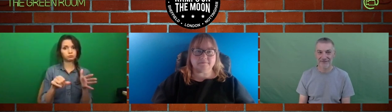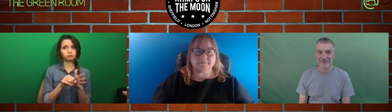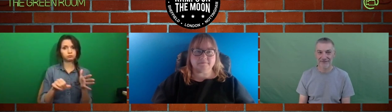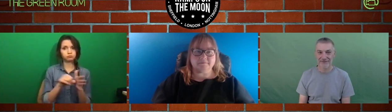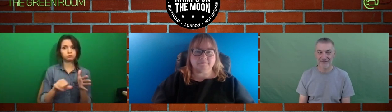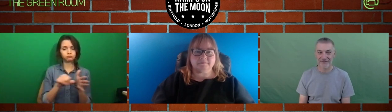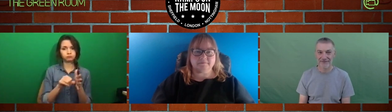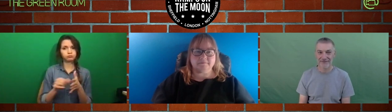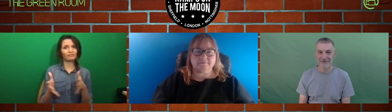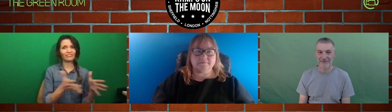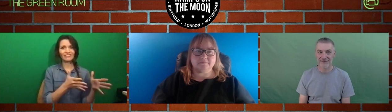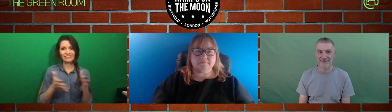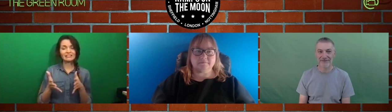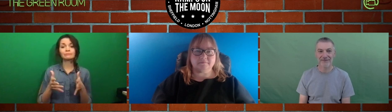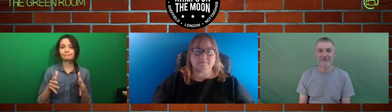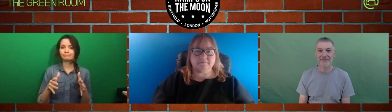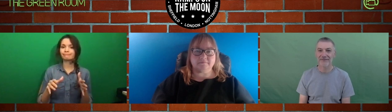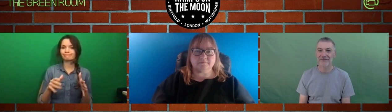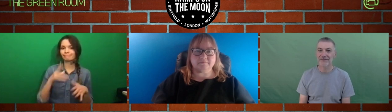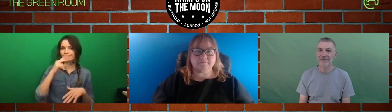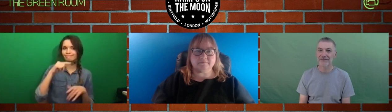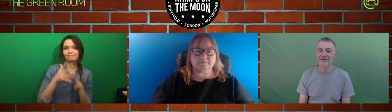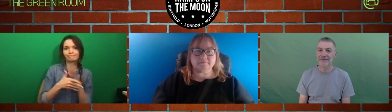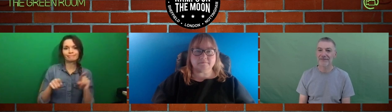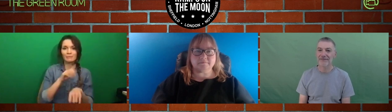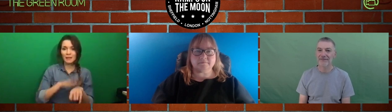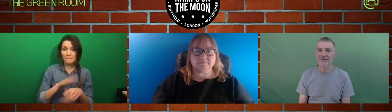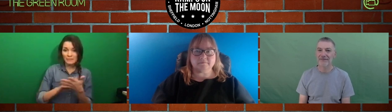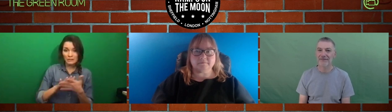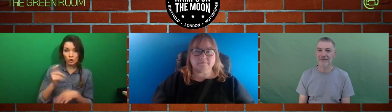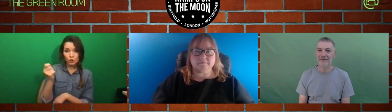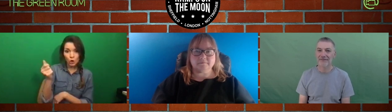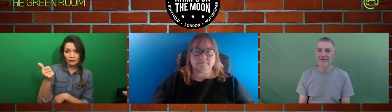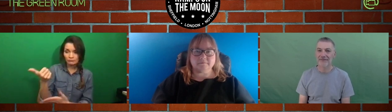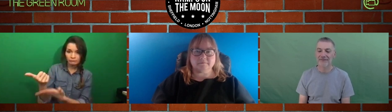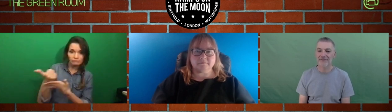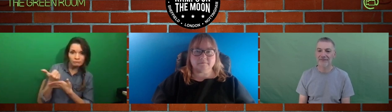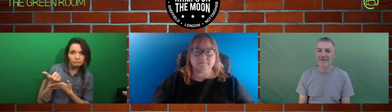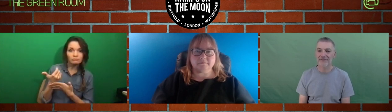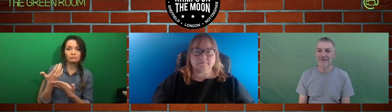Did Kirsty help you a lot with learning those lines and